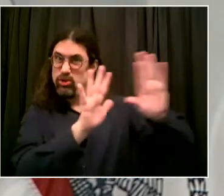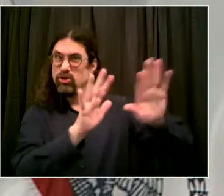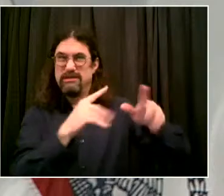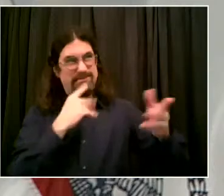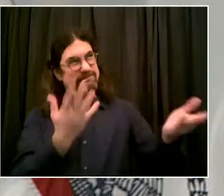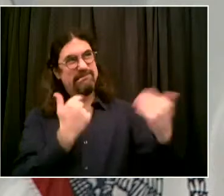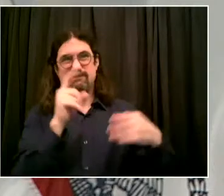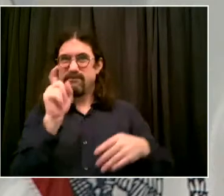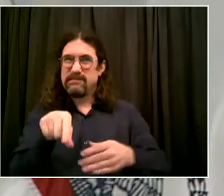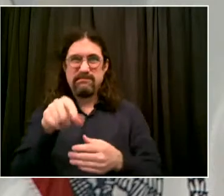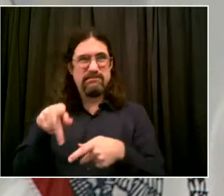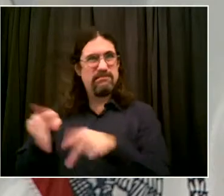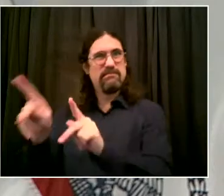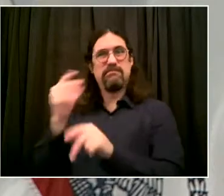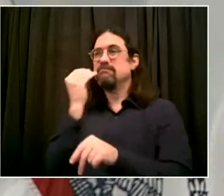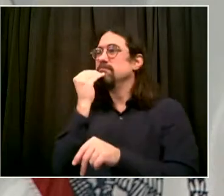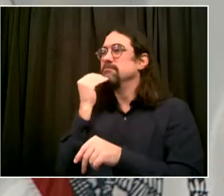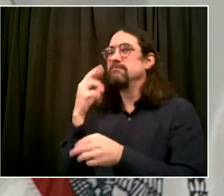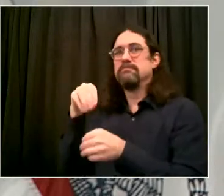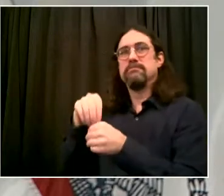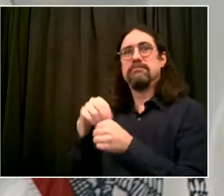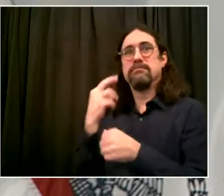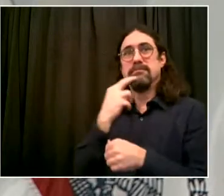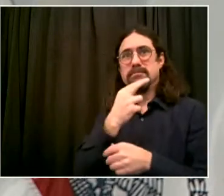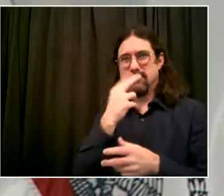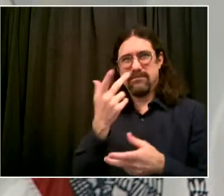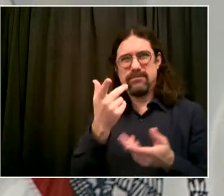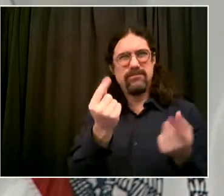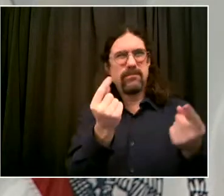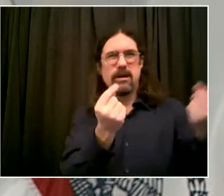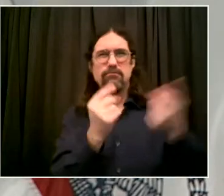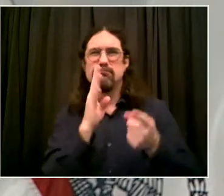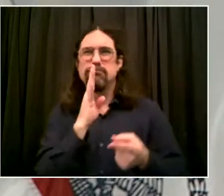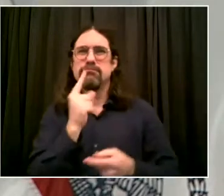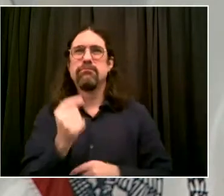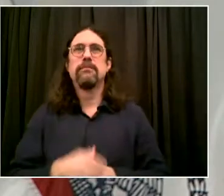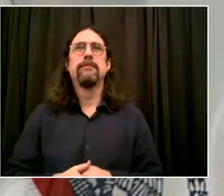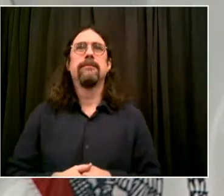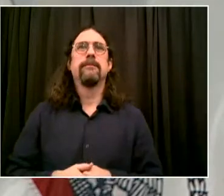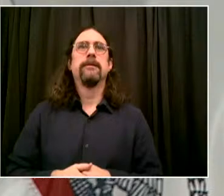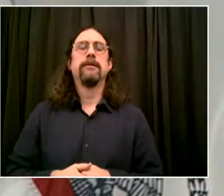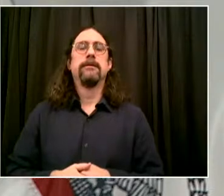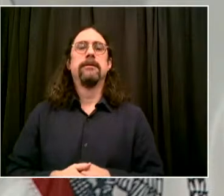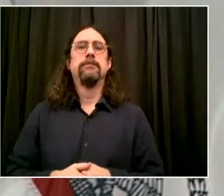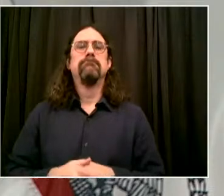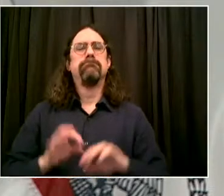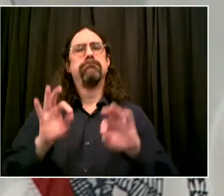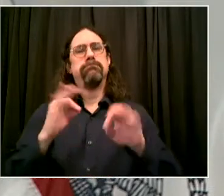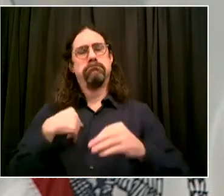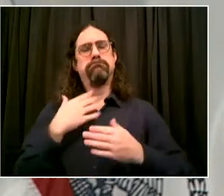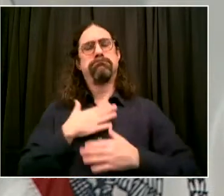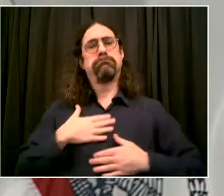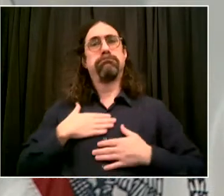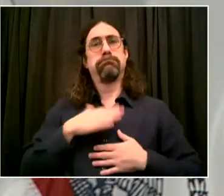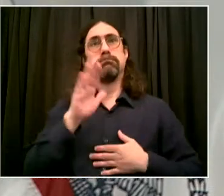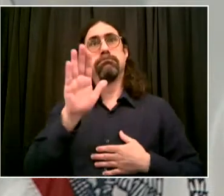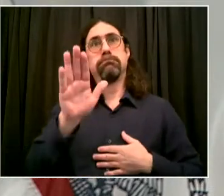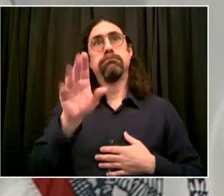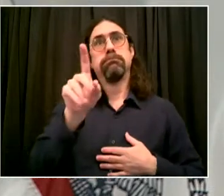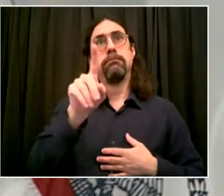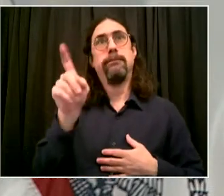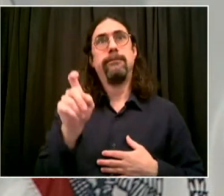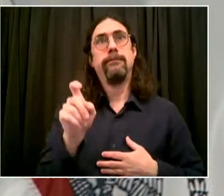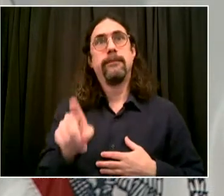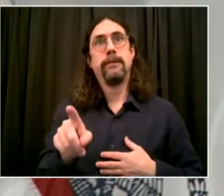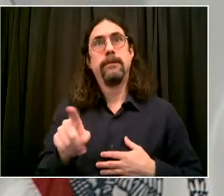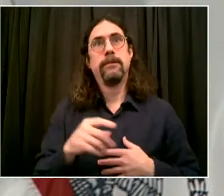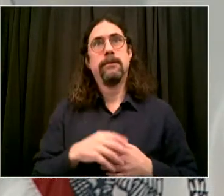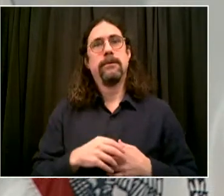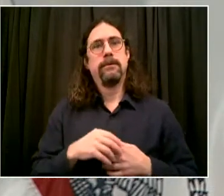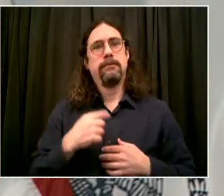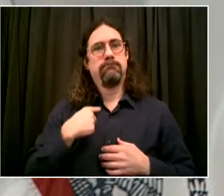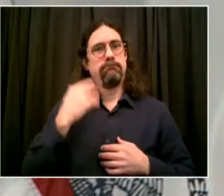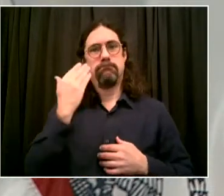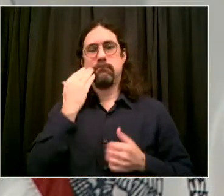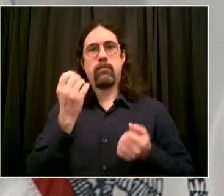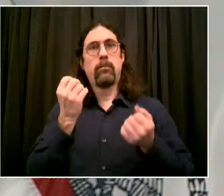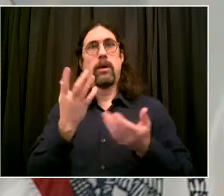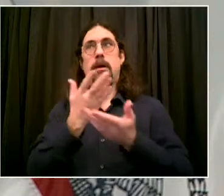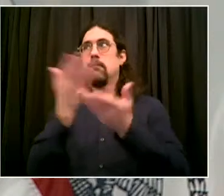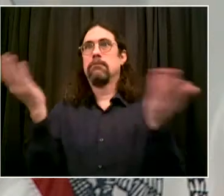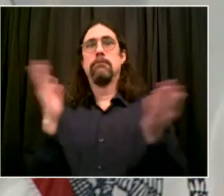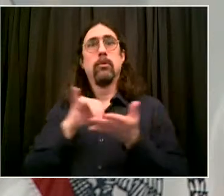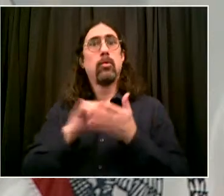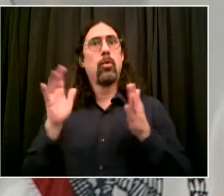NEW YORK CITY?